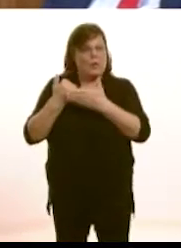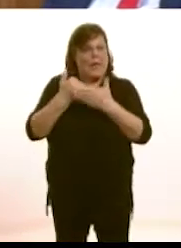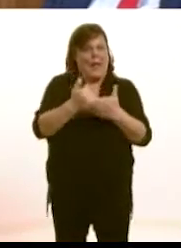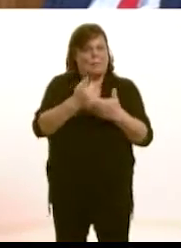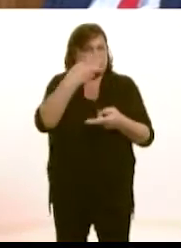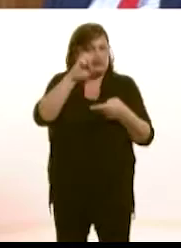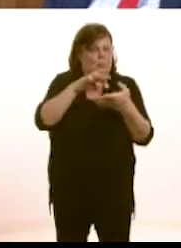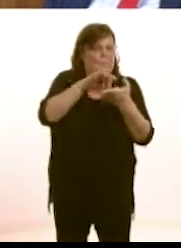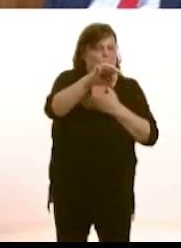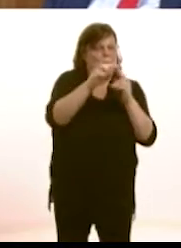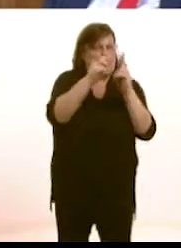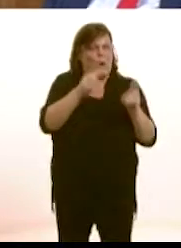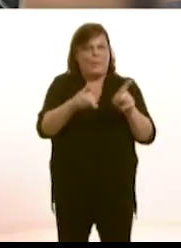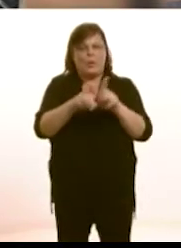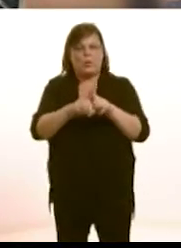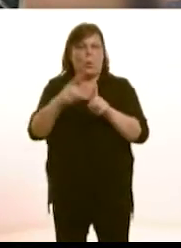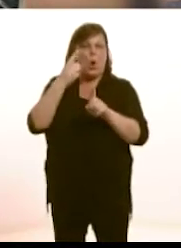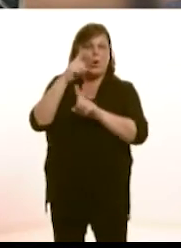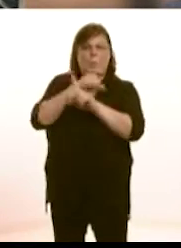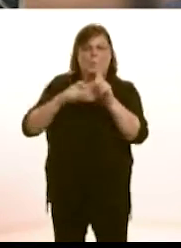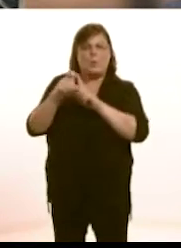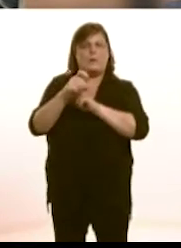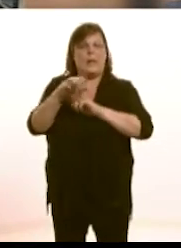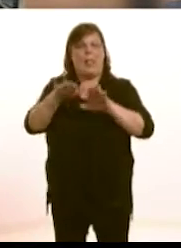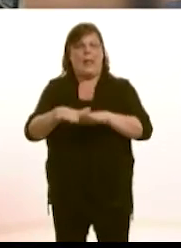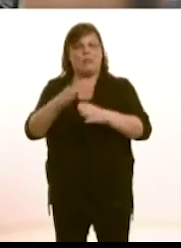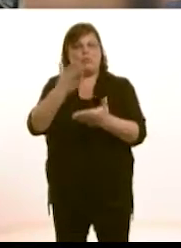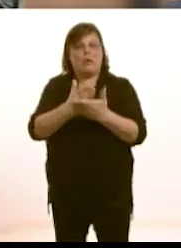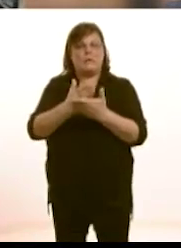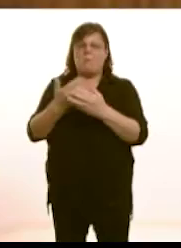Weíve talked in the past about community land trusts, of shared equity schemes.